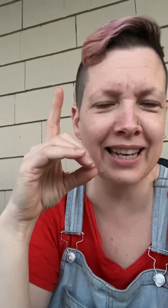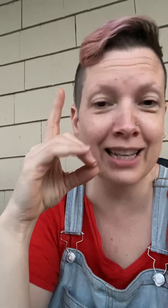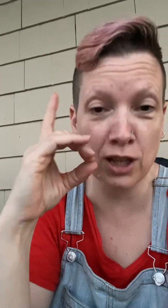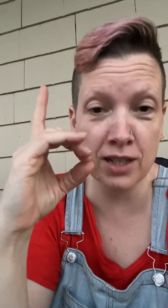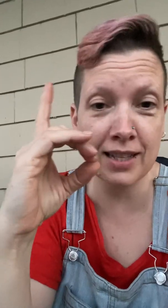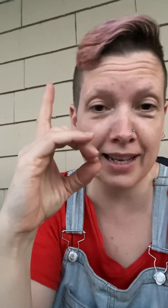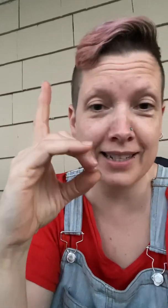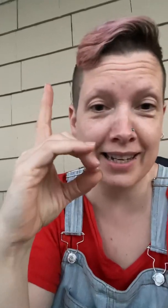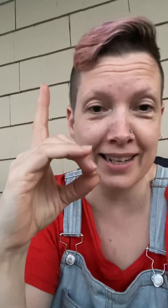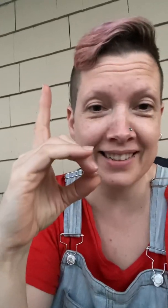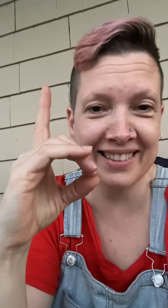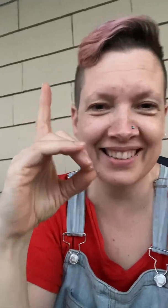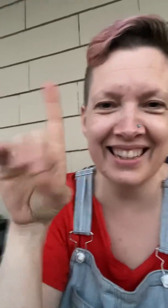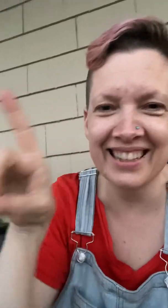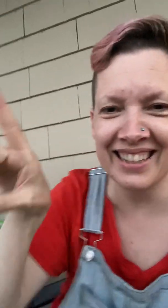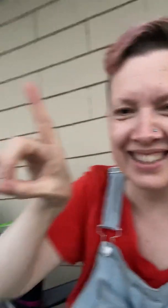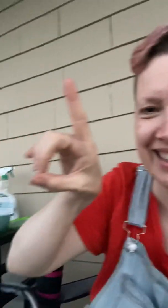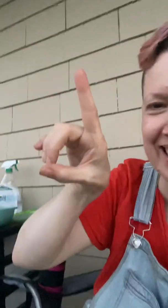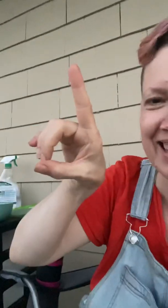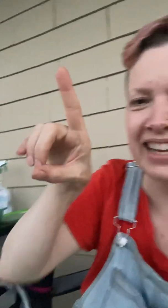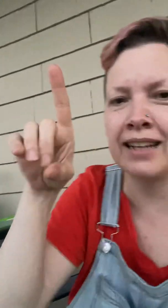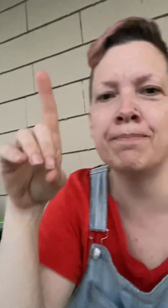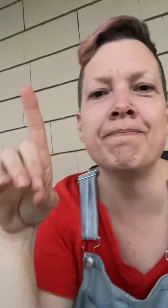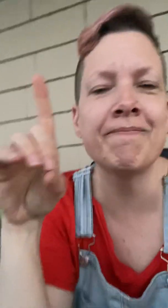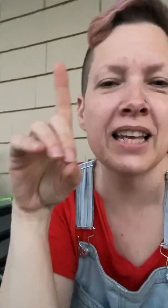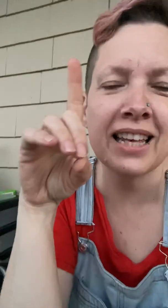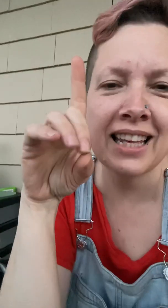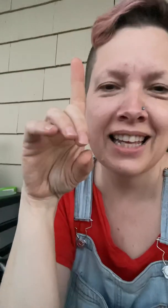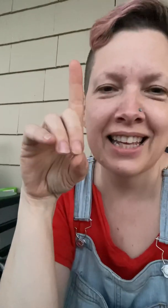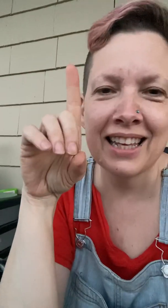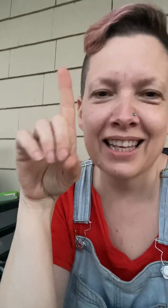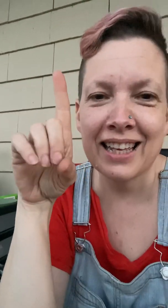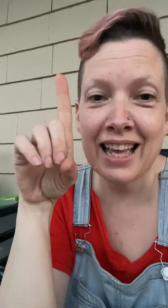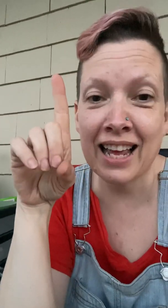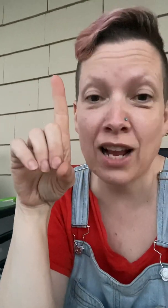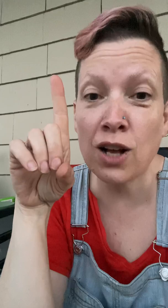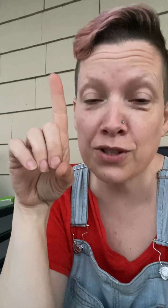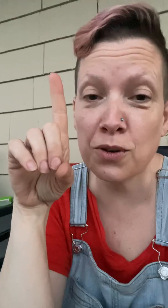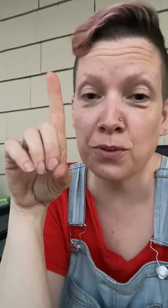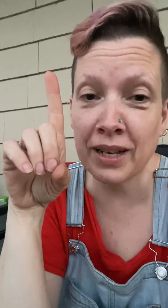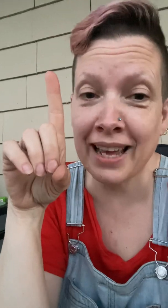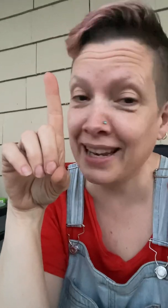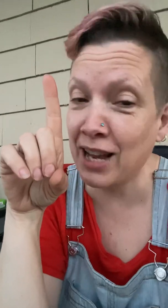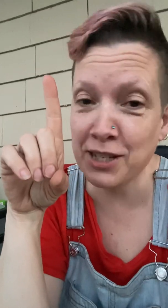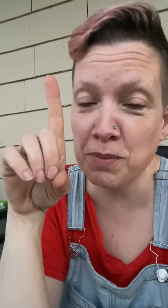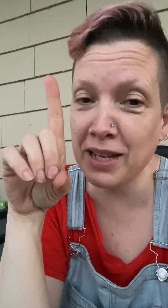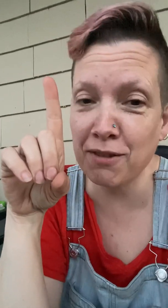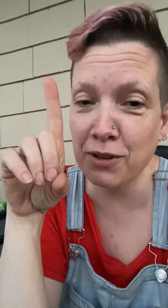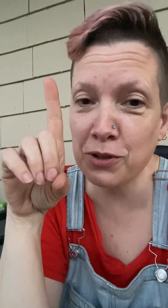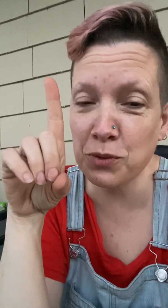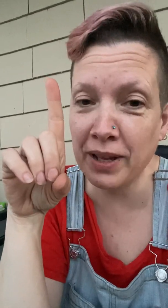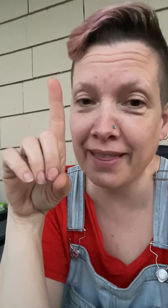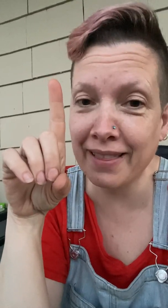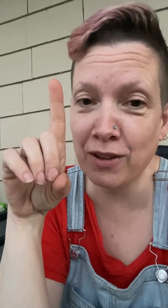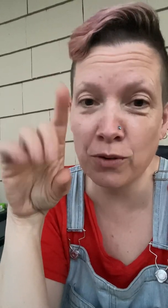It looks like a D. And also, again, not to be confused with - don't -